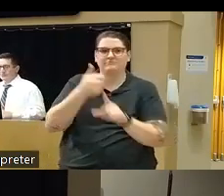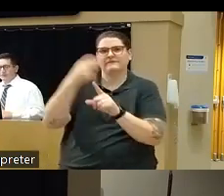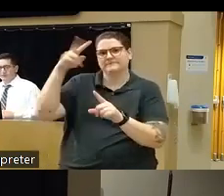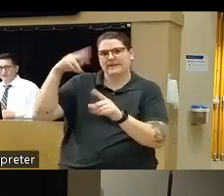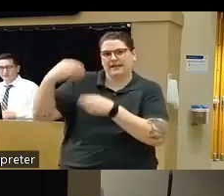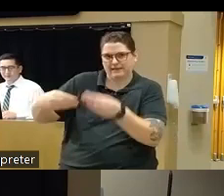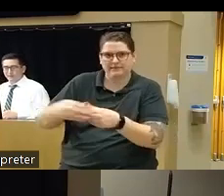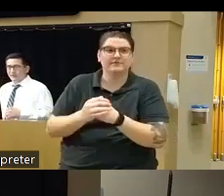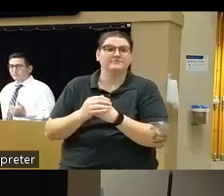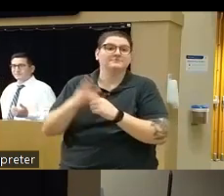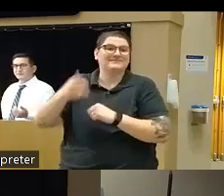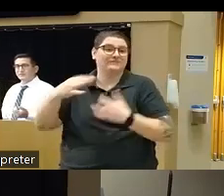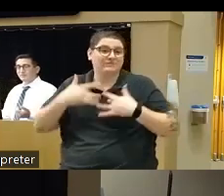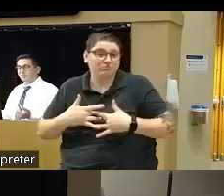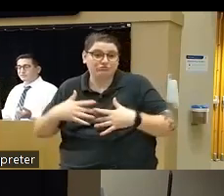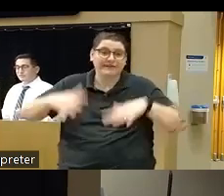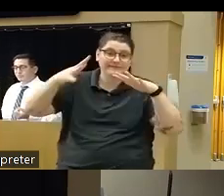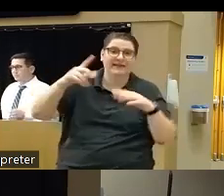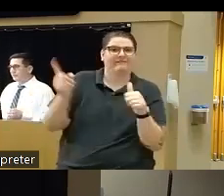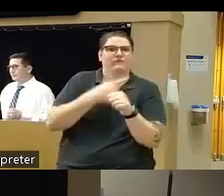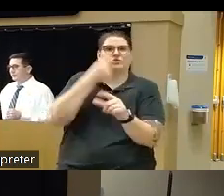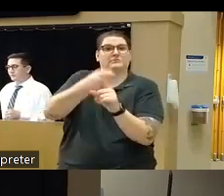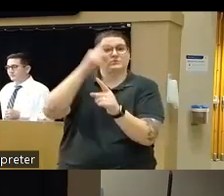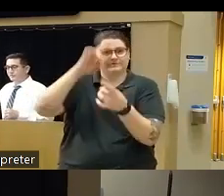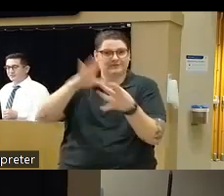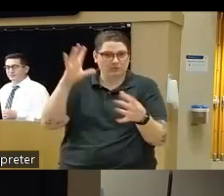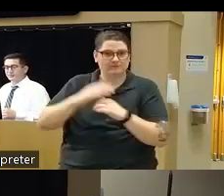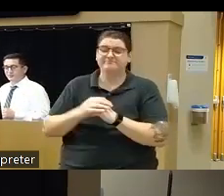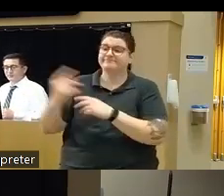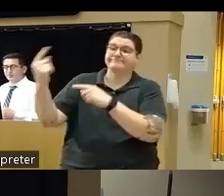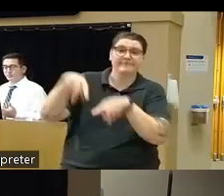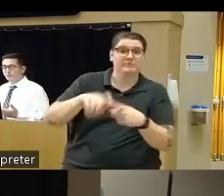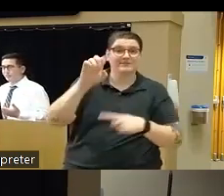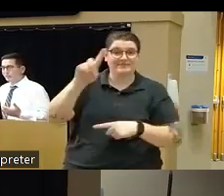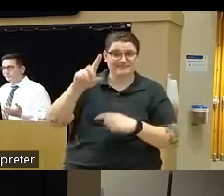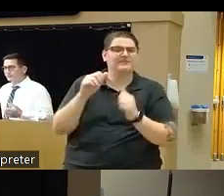psychosis he presents to the emergency room with a three-month history of hearing multiple voices